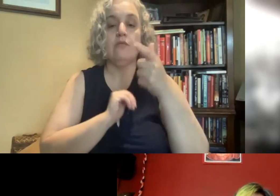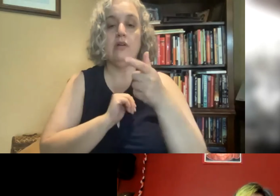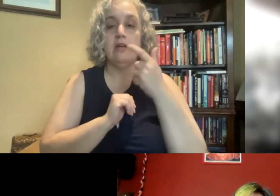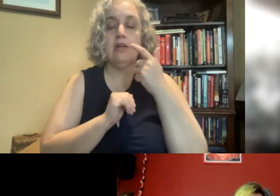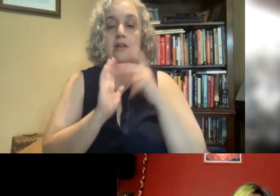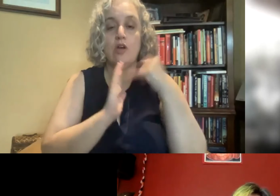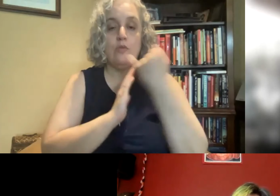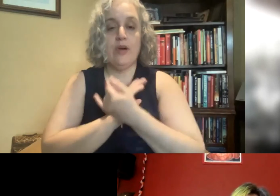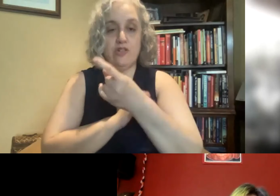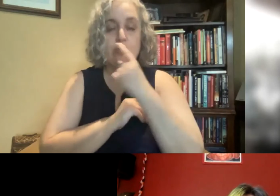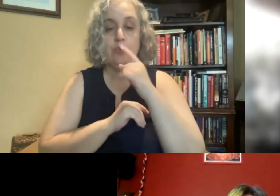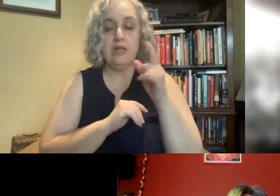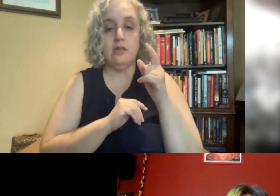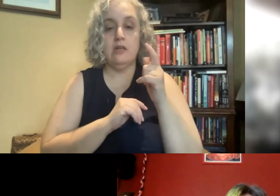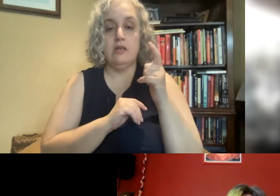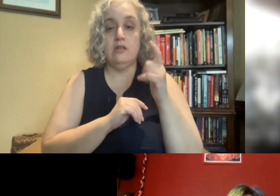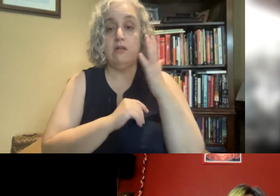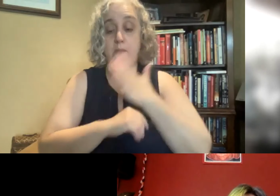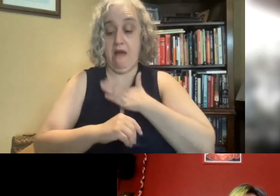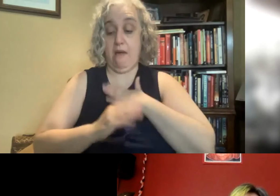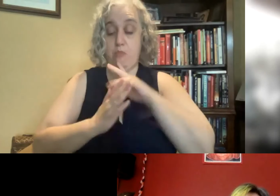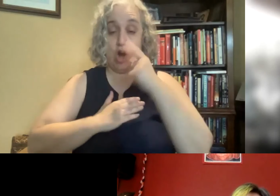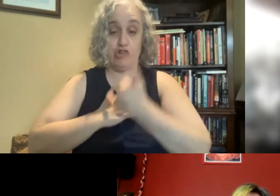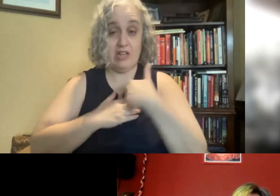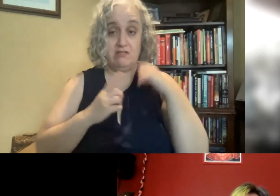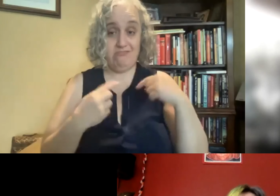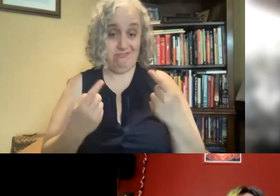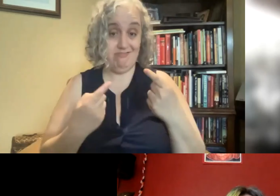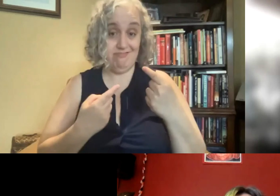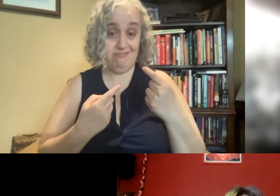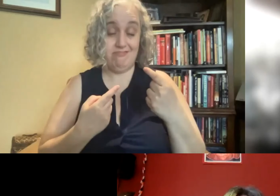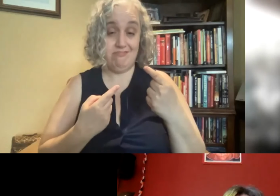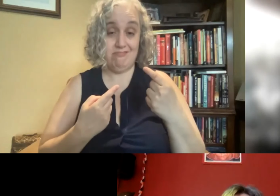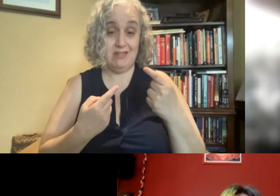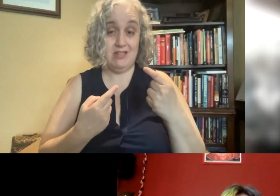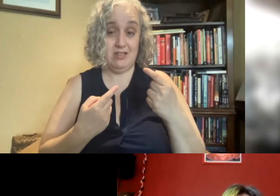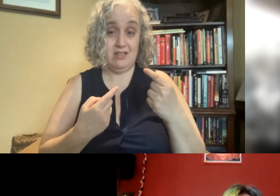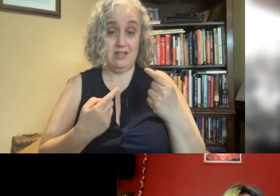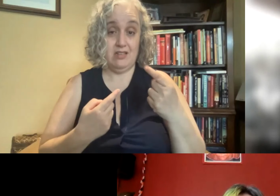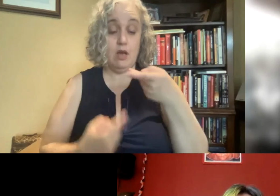that I'm investing and the portfolios, we're looking at a lot of that.